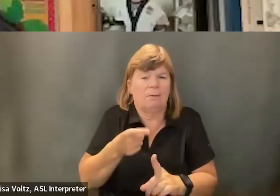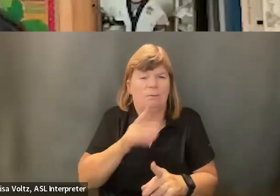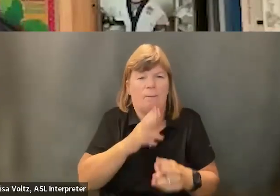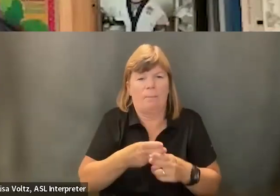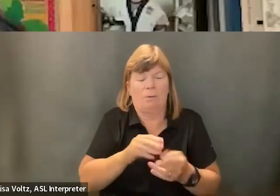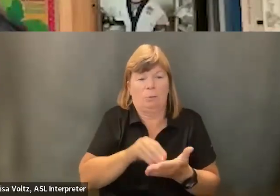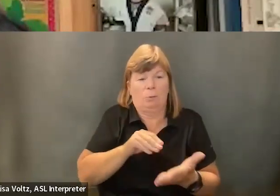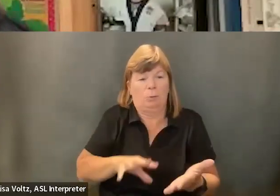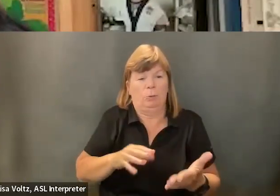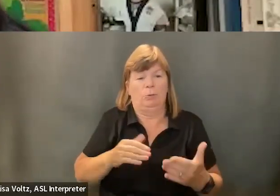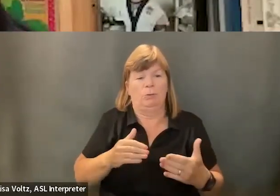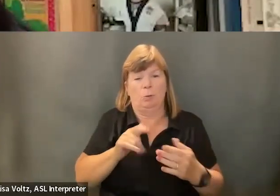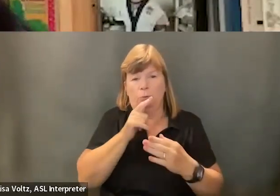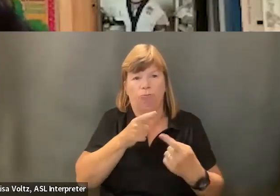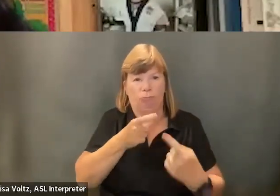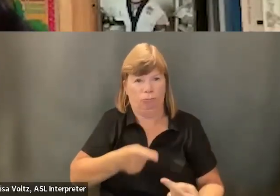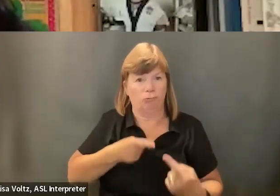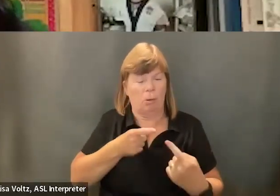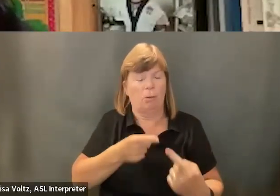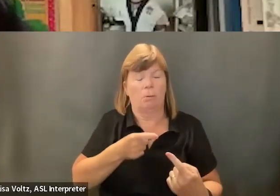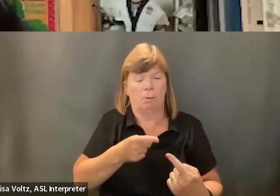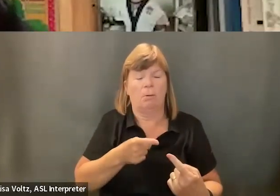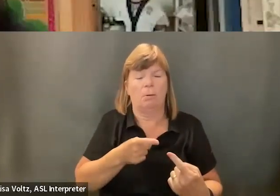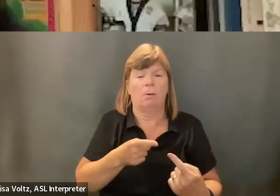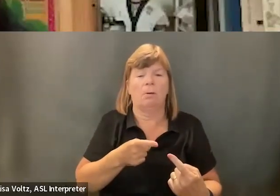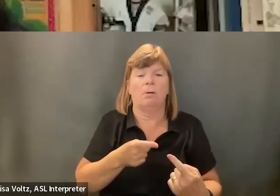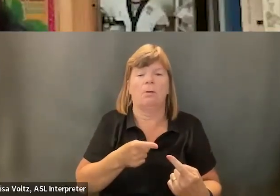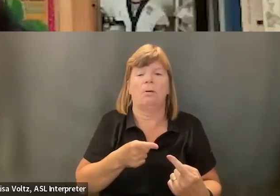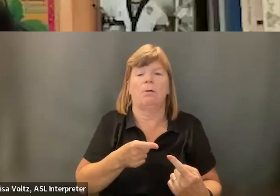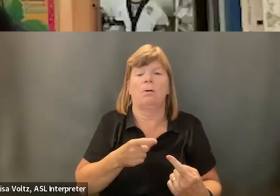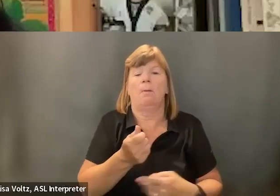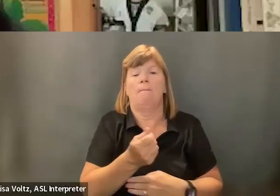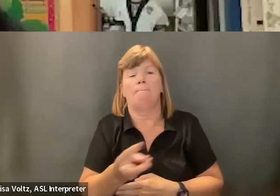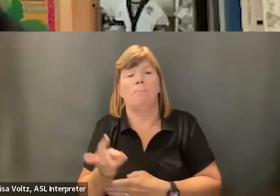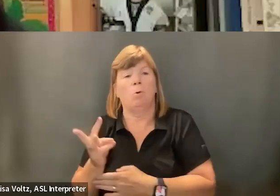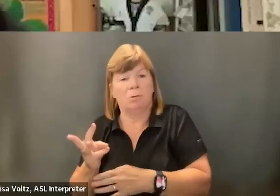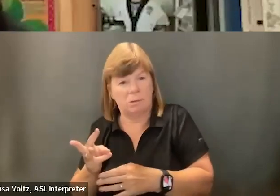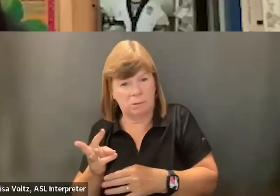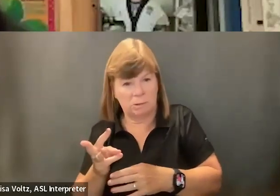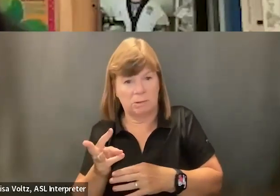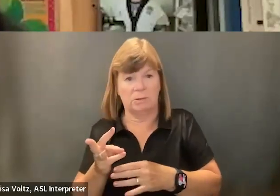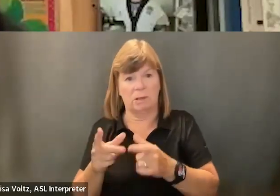with difficulties um students who are multilingual Learners are not students who necessarily who